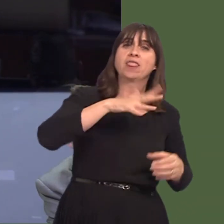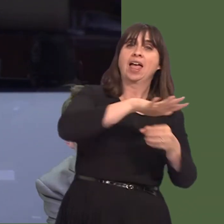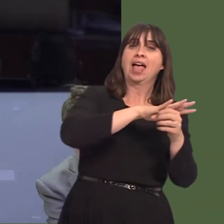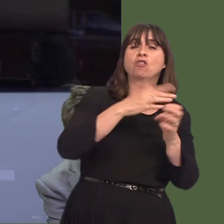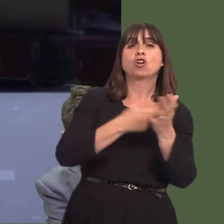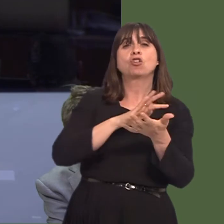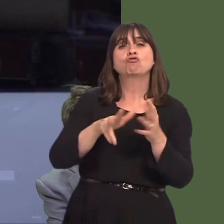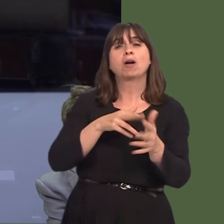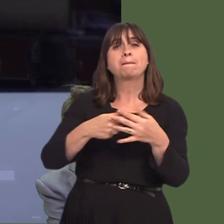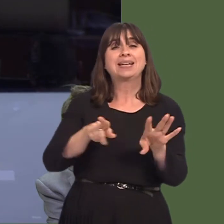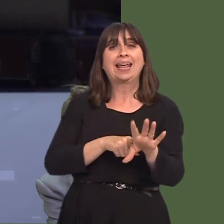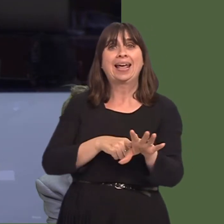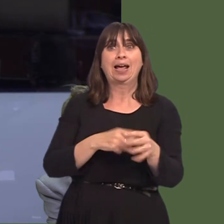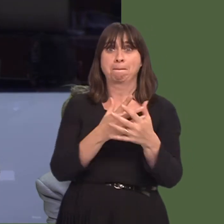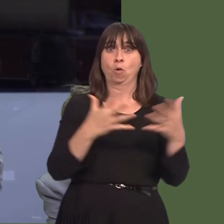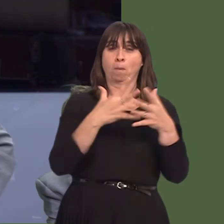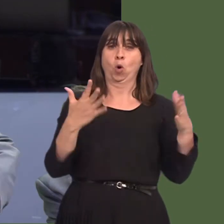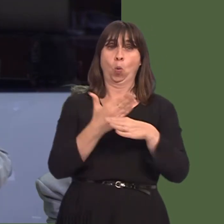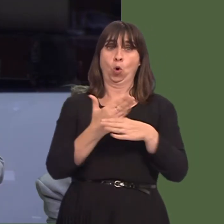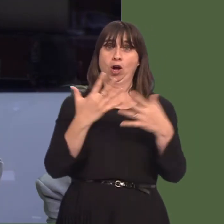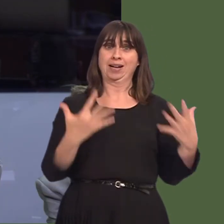has fallen by 52 per cent since 2010?